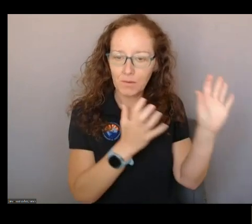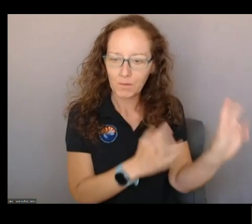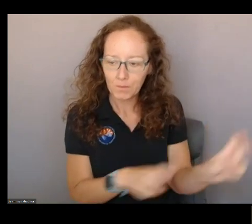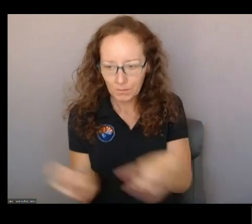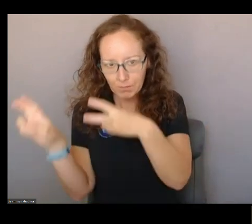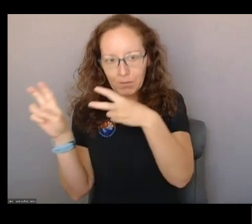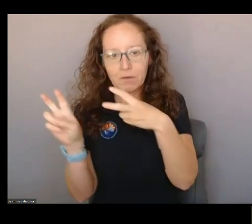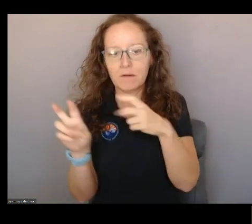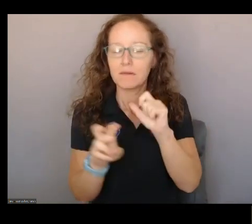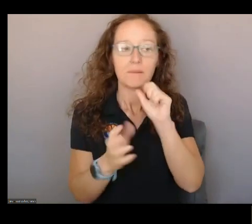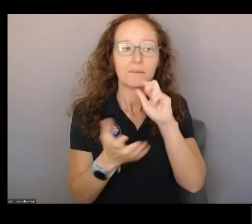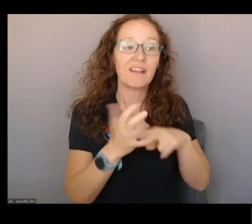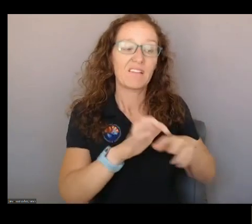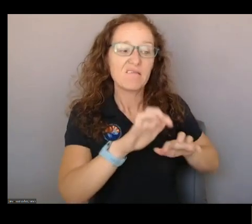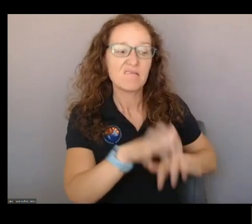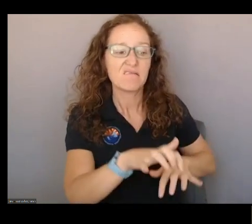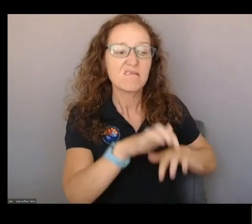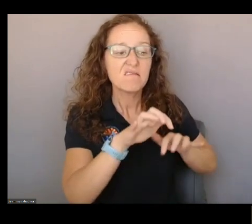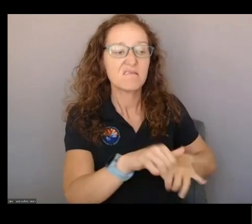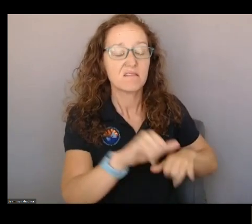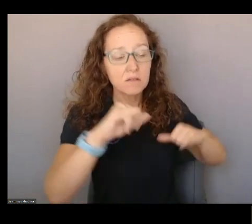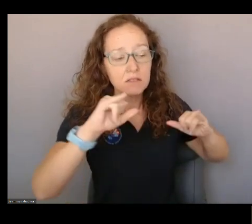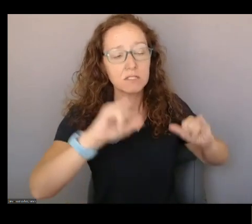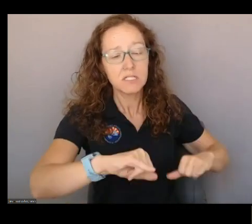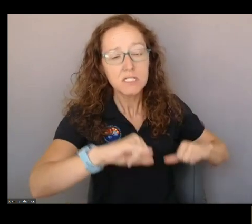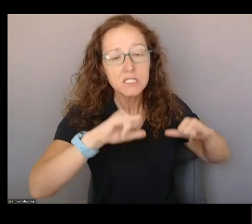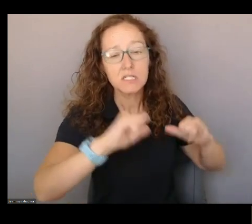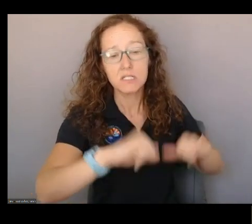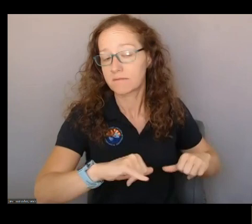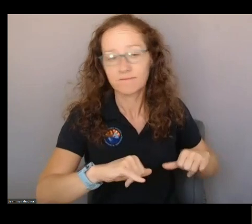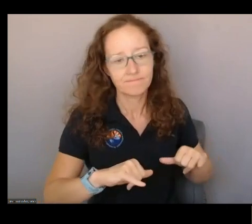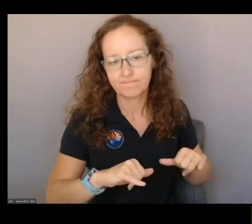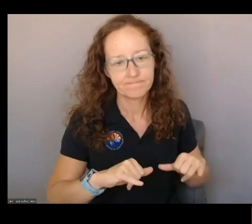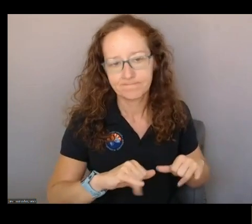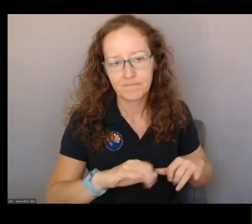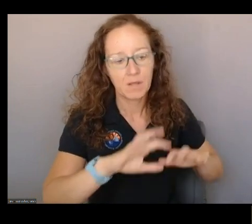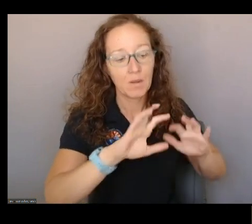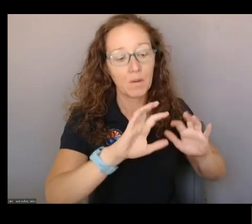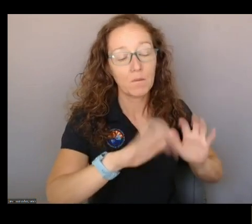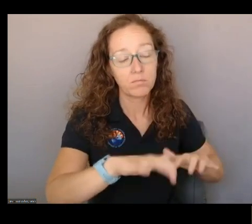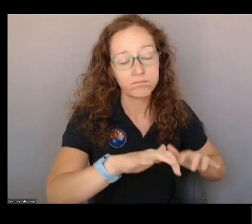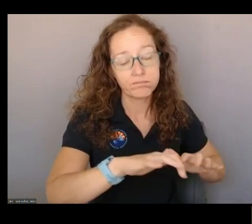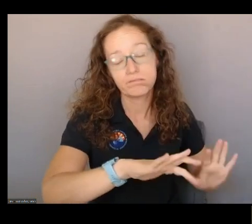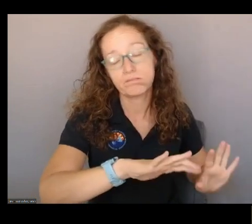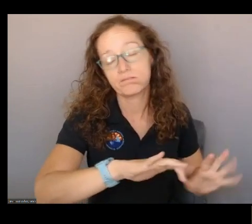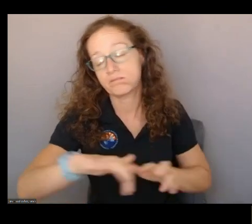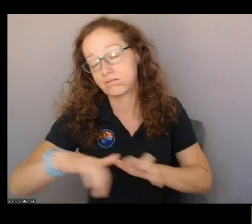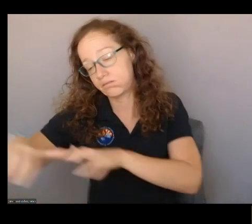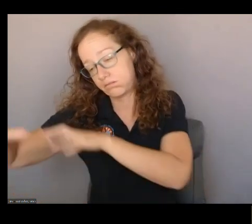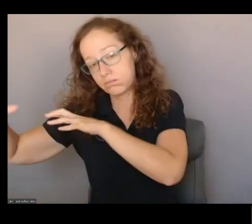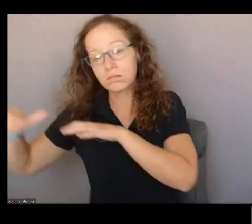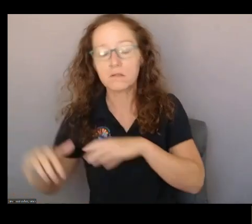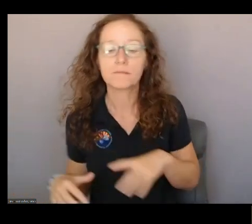time. Now, what happens on Saturday, the winds aloft are going to be much lighter. So, anything that does develop will